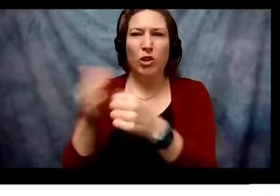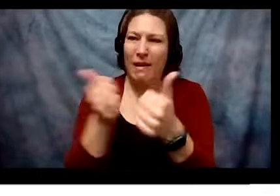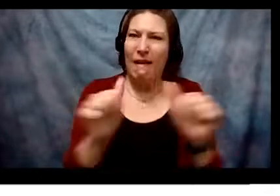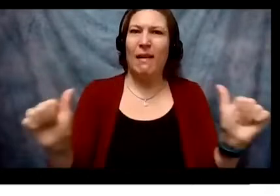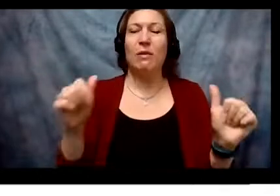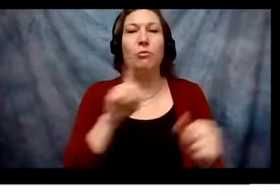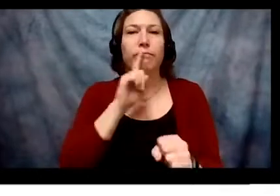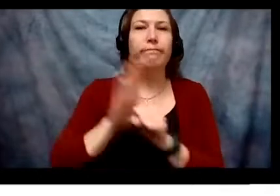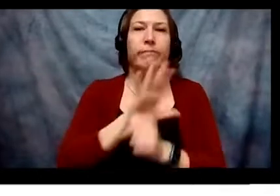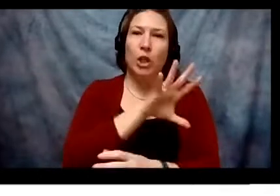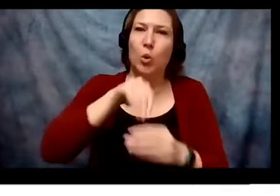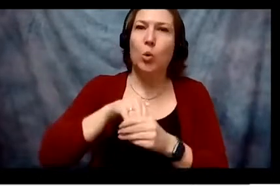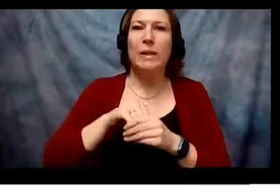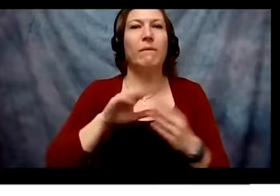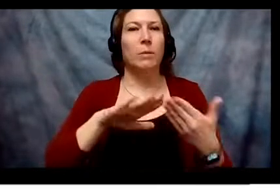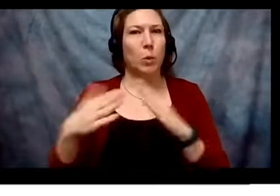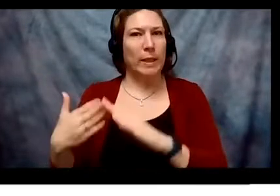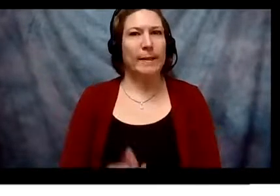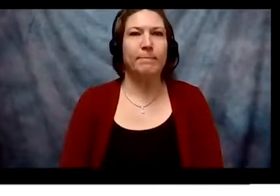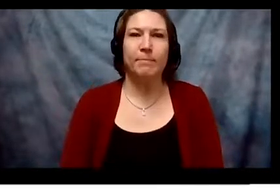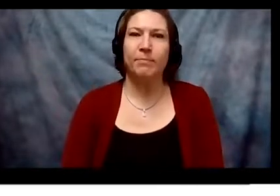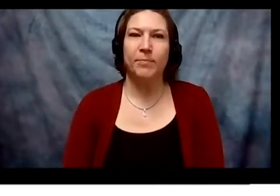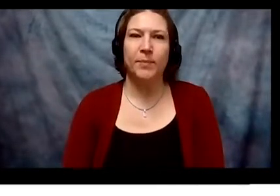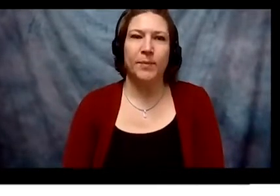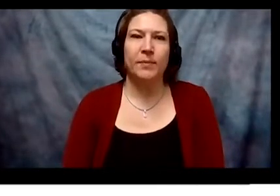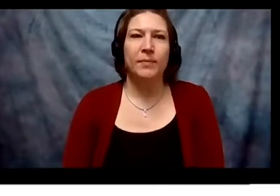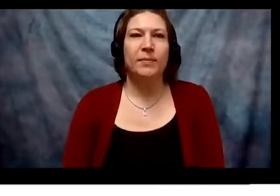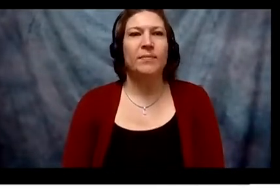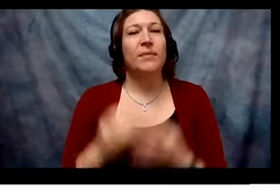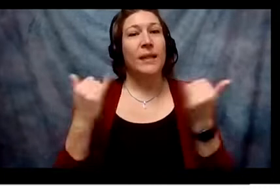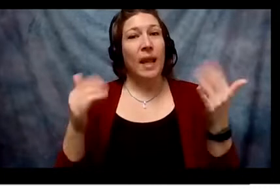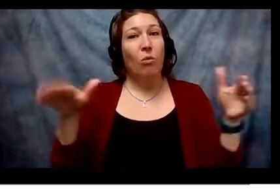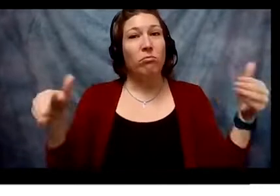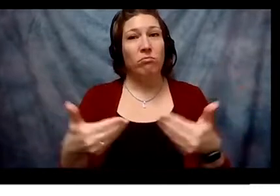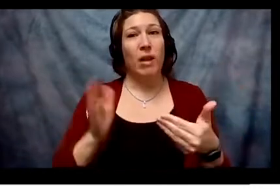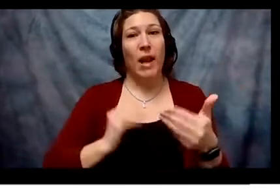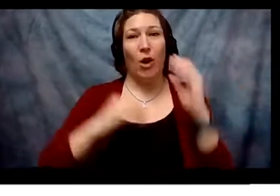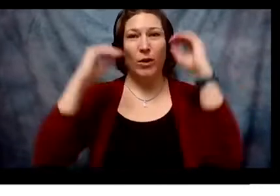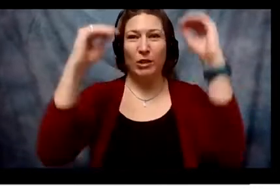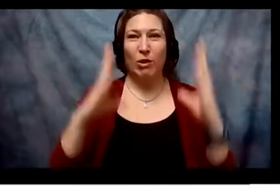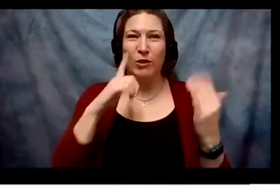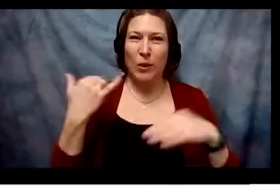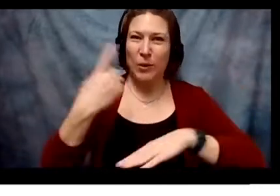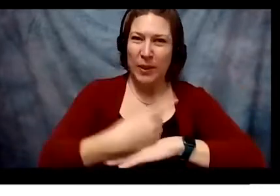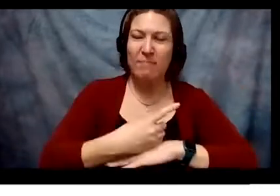communities. Let's now introduce our instructors who will help cover the next